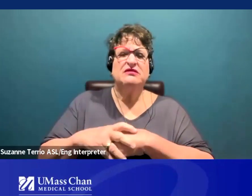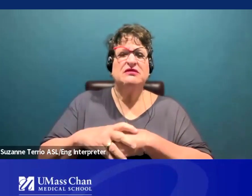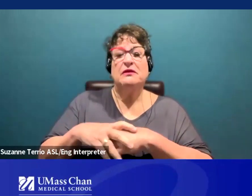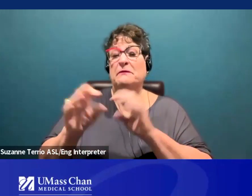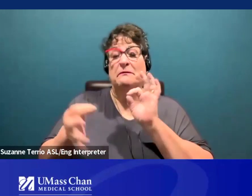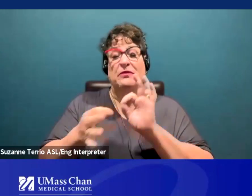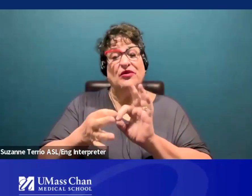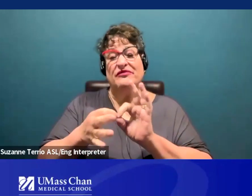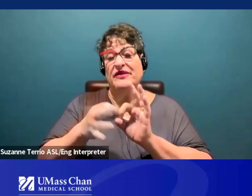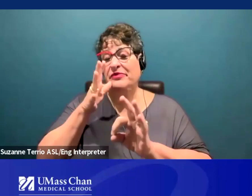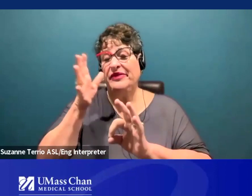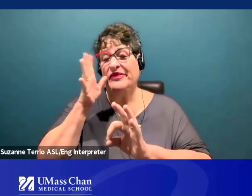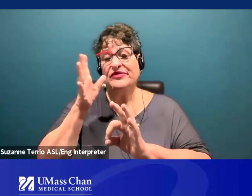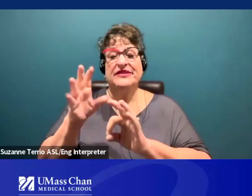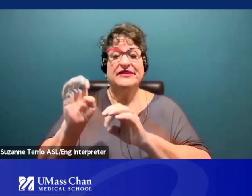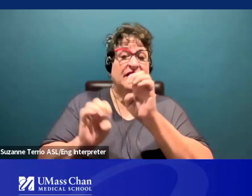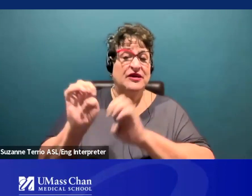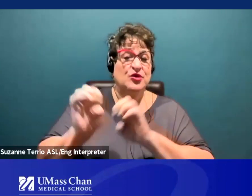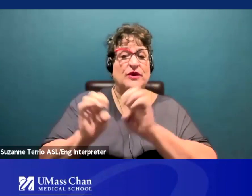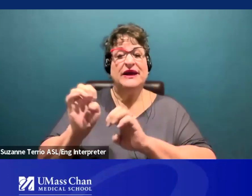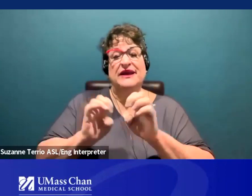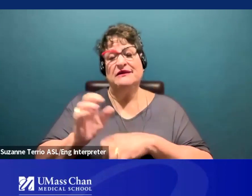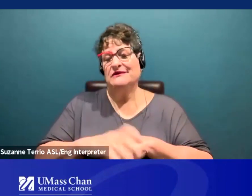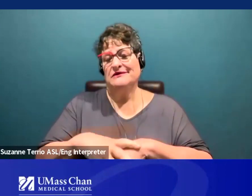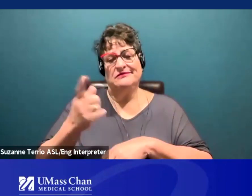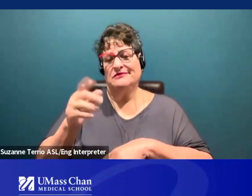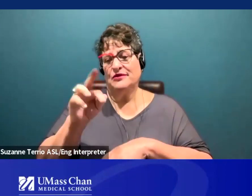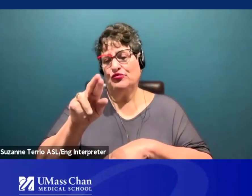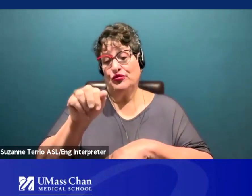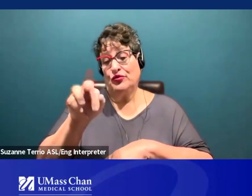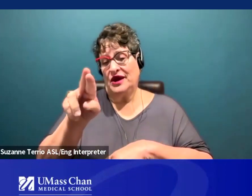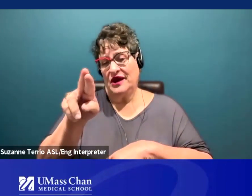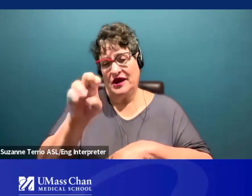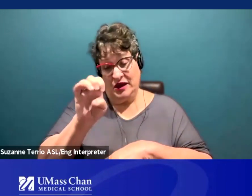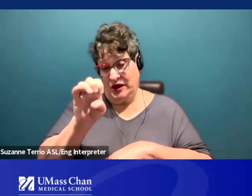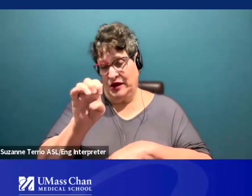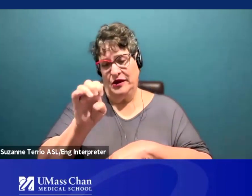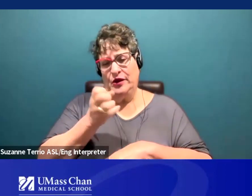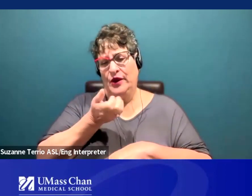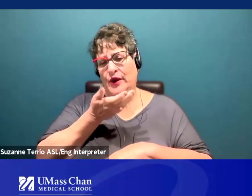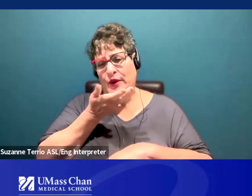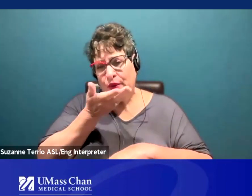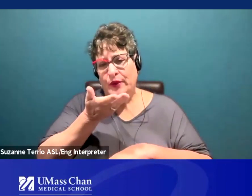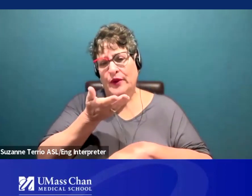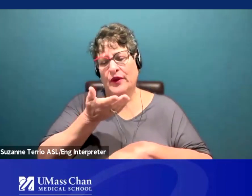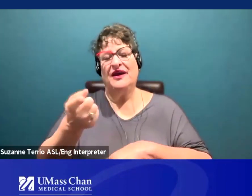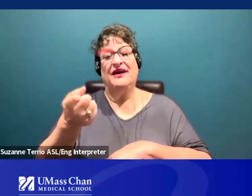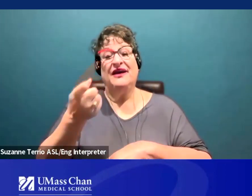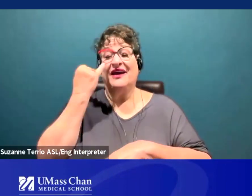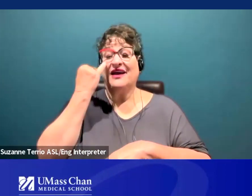unicorns and they're far and small in between. But you can say, if I pointed you to a resource that helps